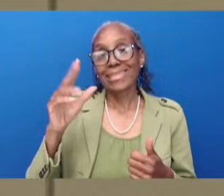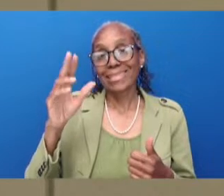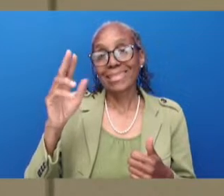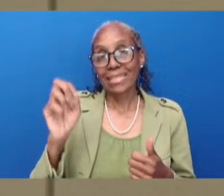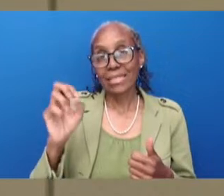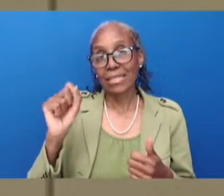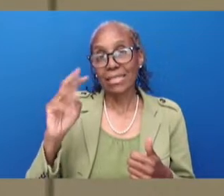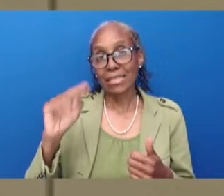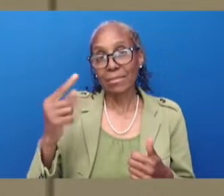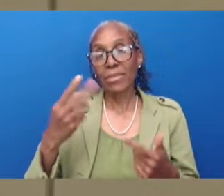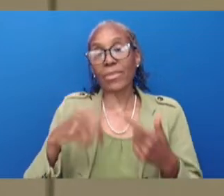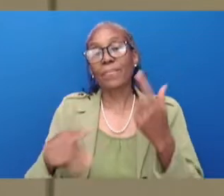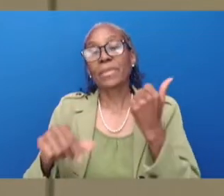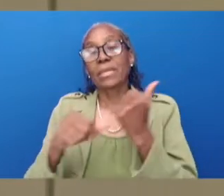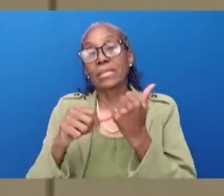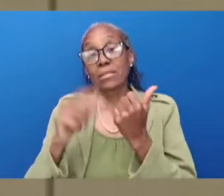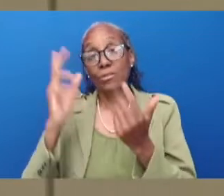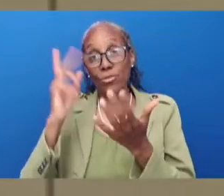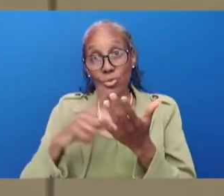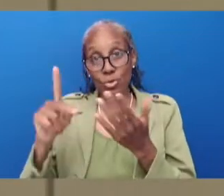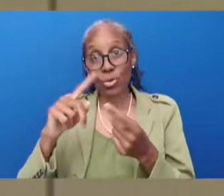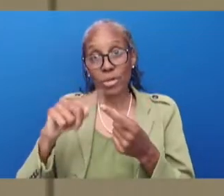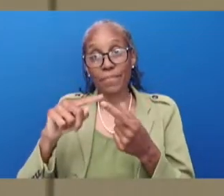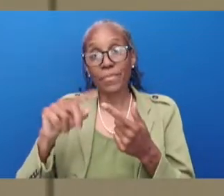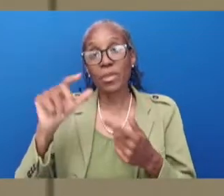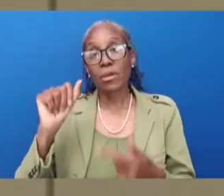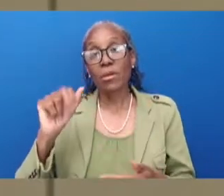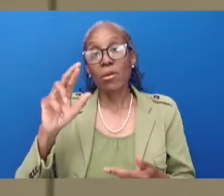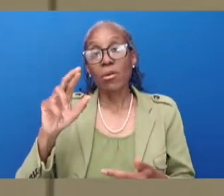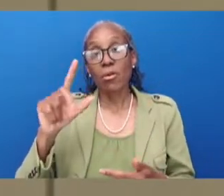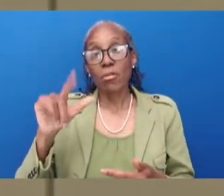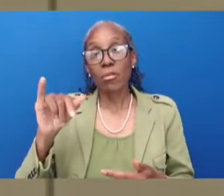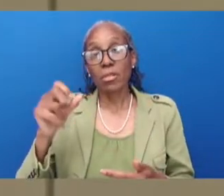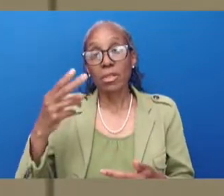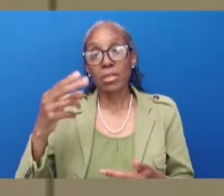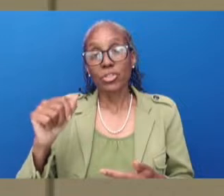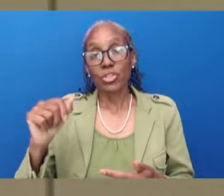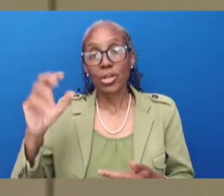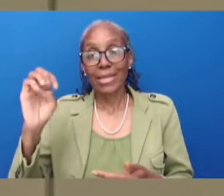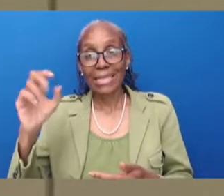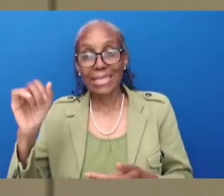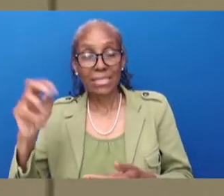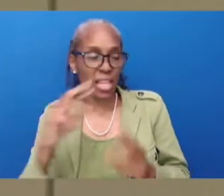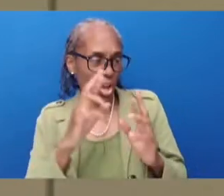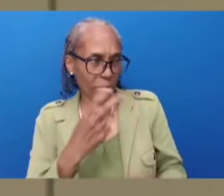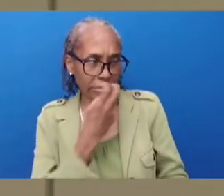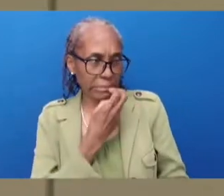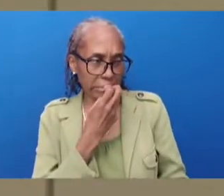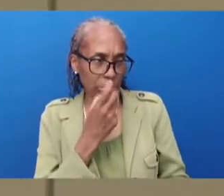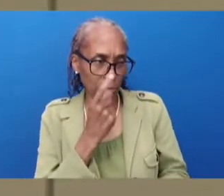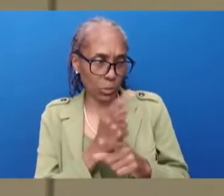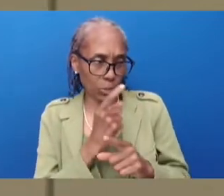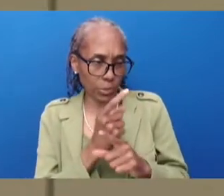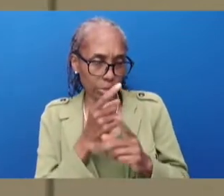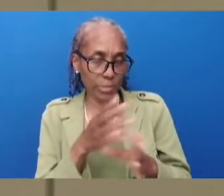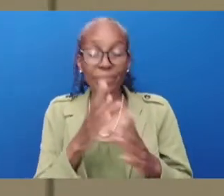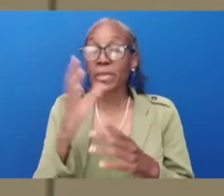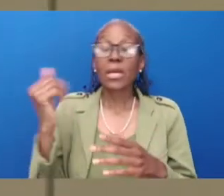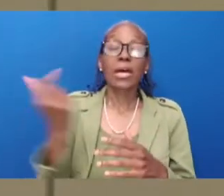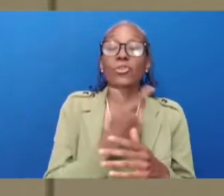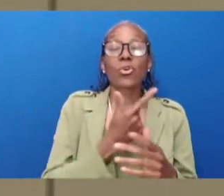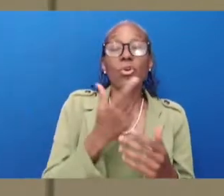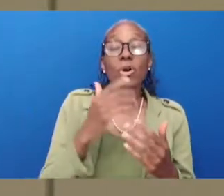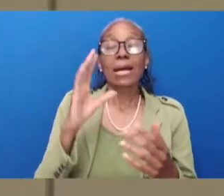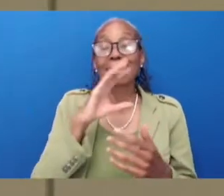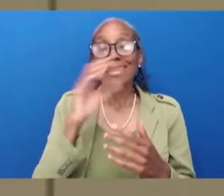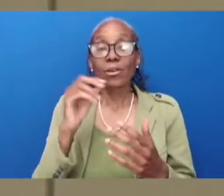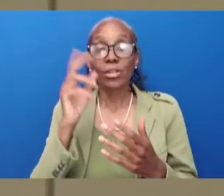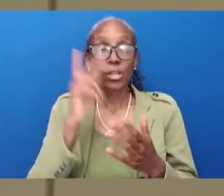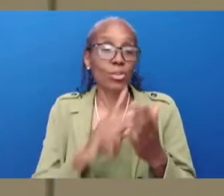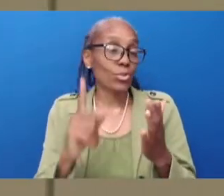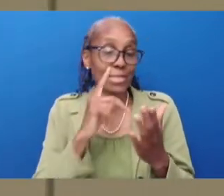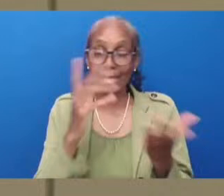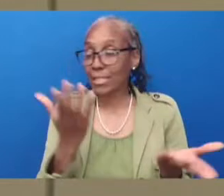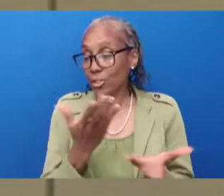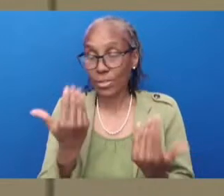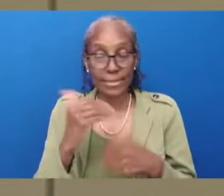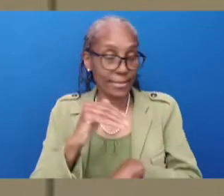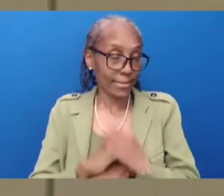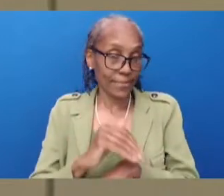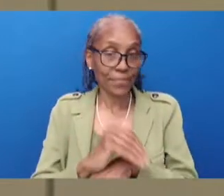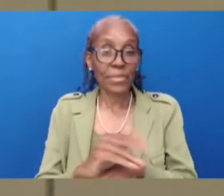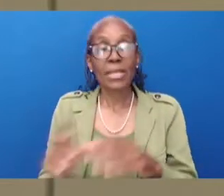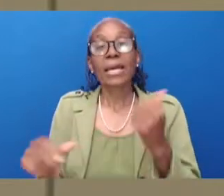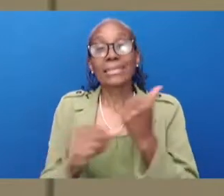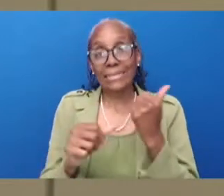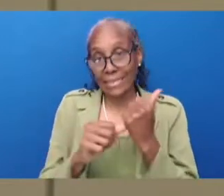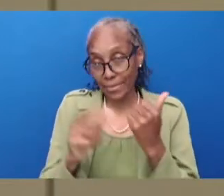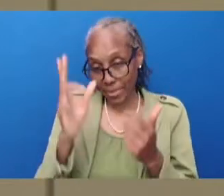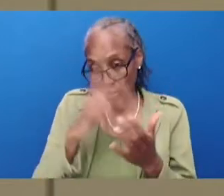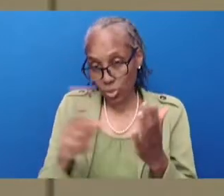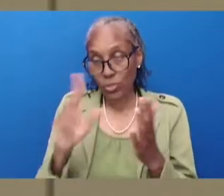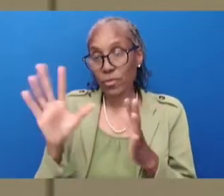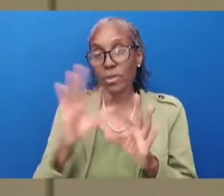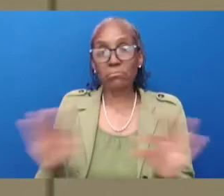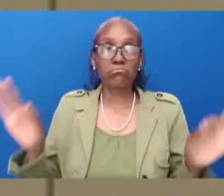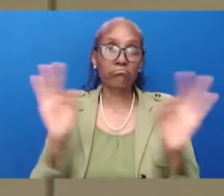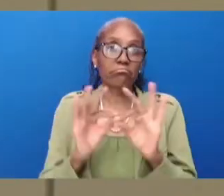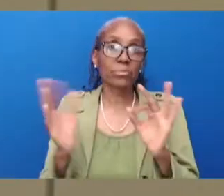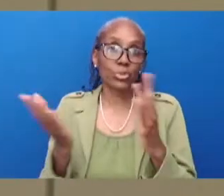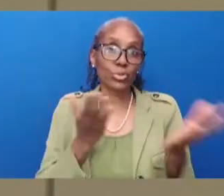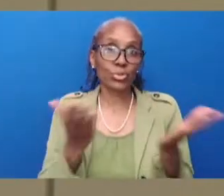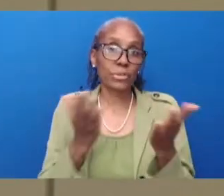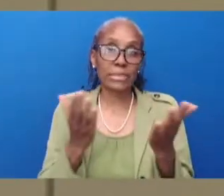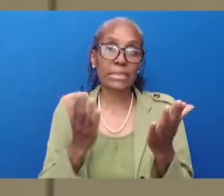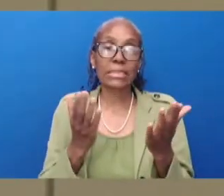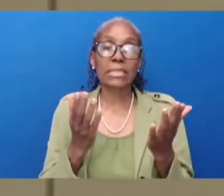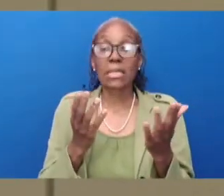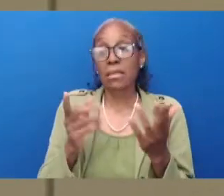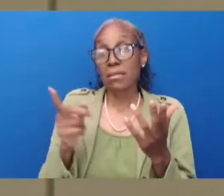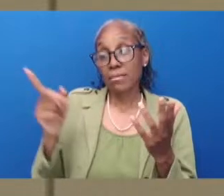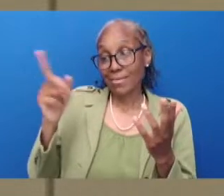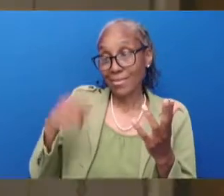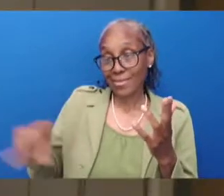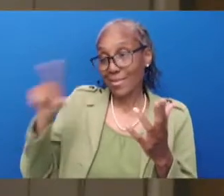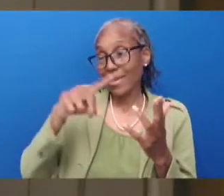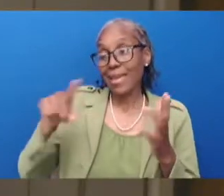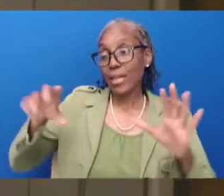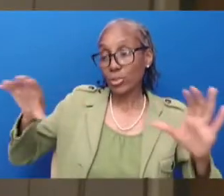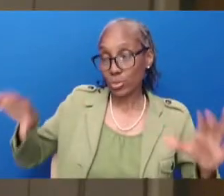SPEAKING OF MS. KRISTINE SMITH